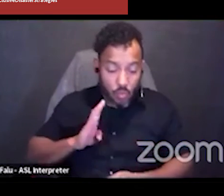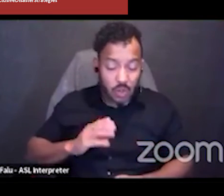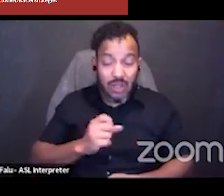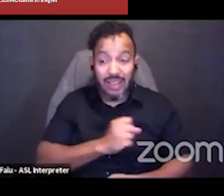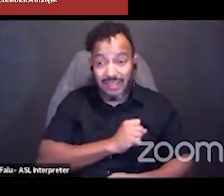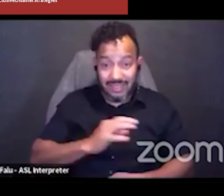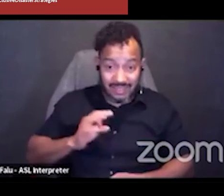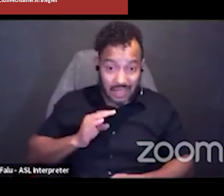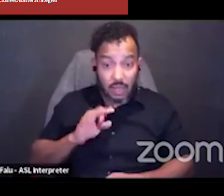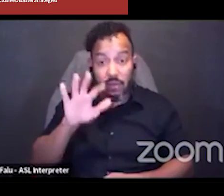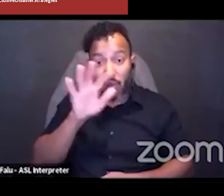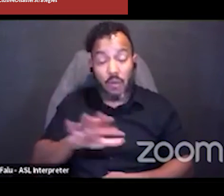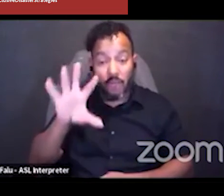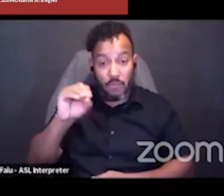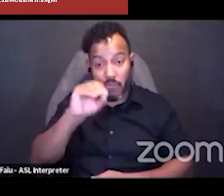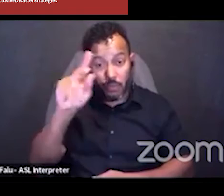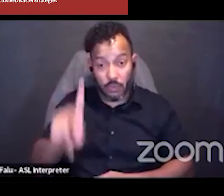50% at focus.